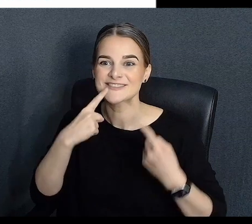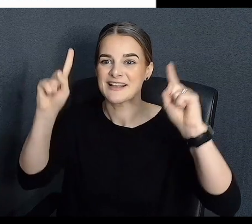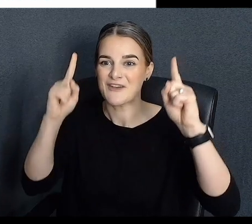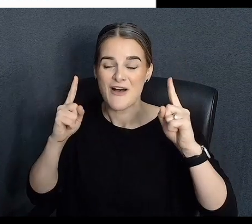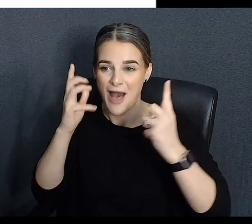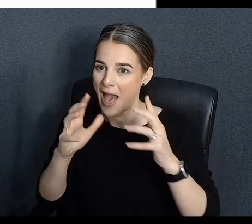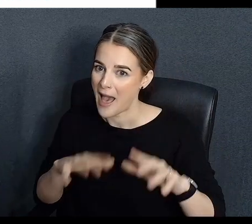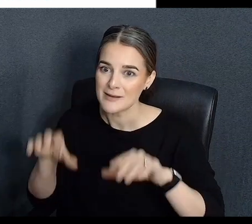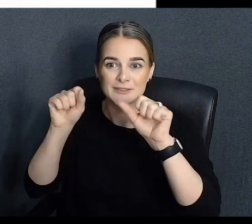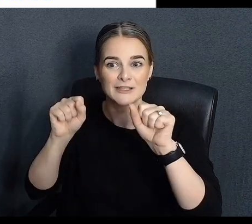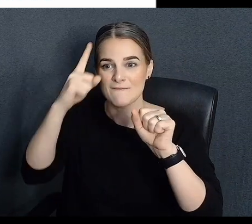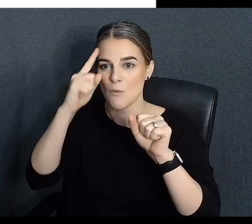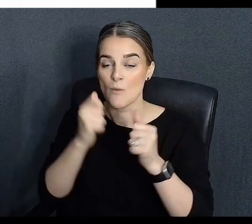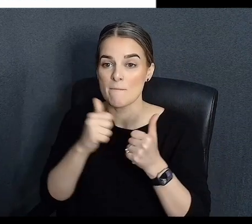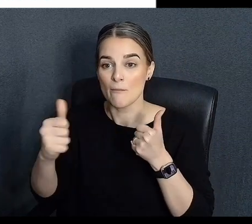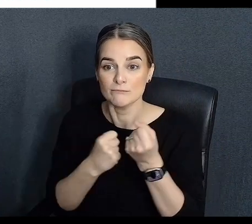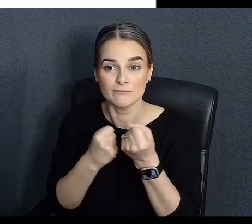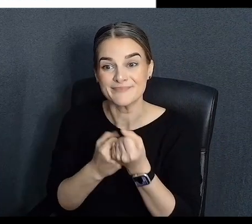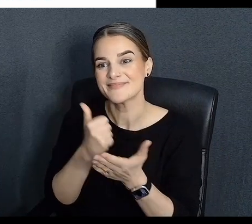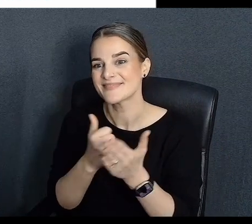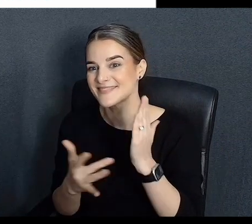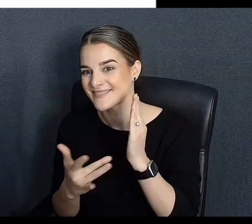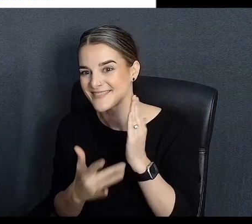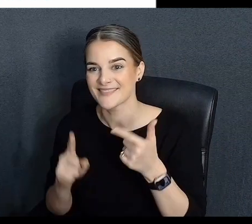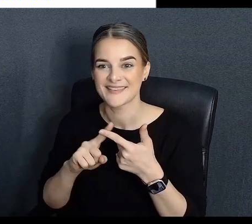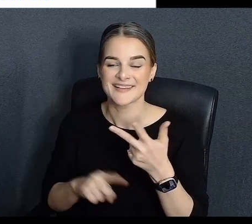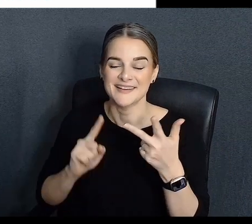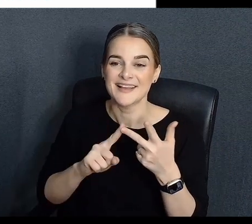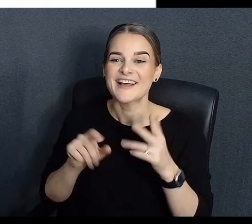of remote supports and assistive technology, statewide assessment